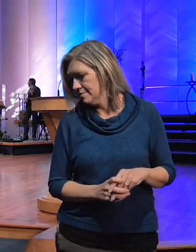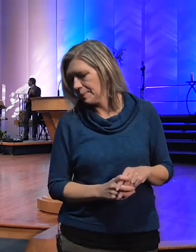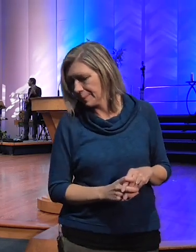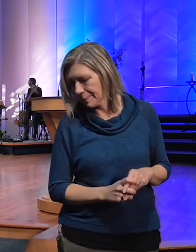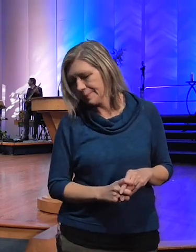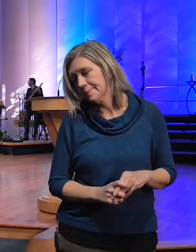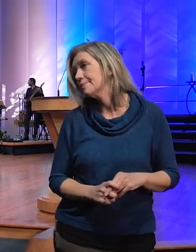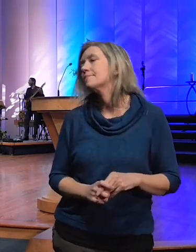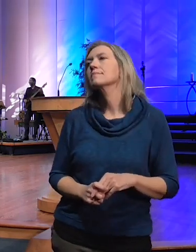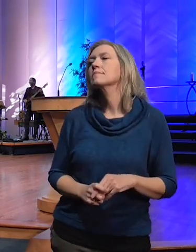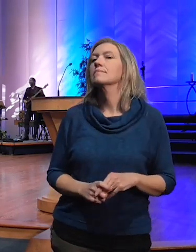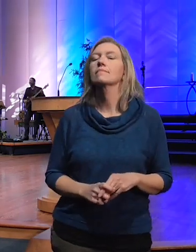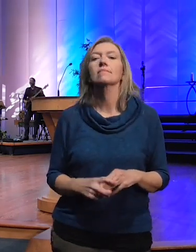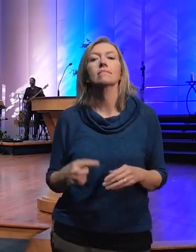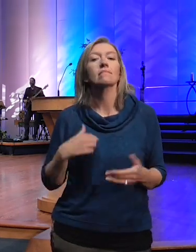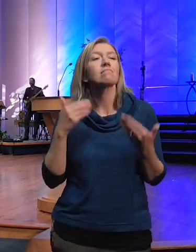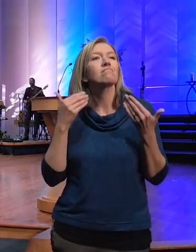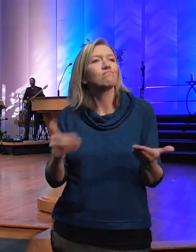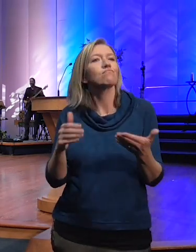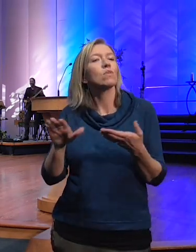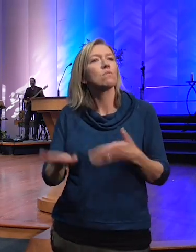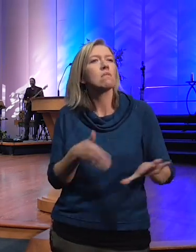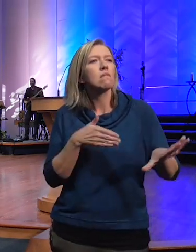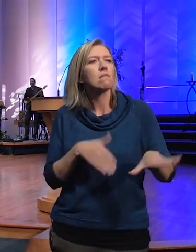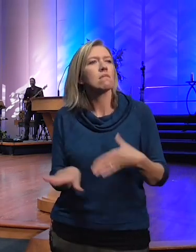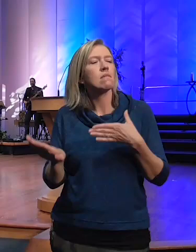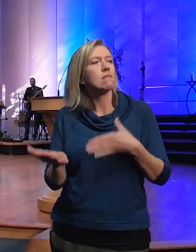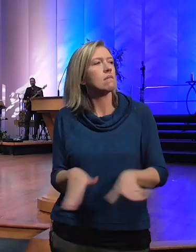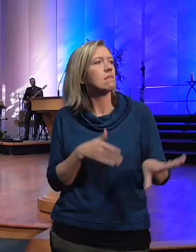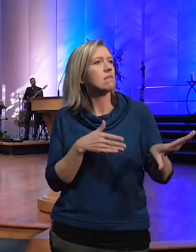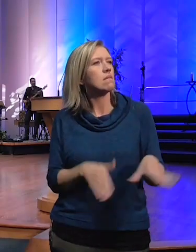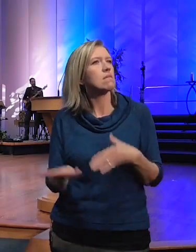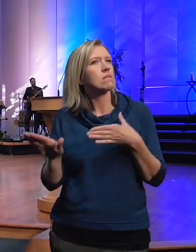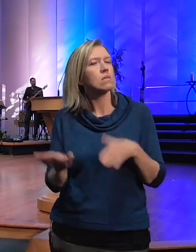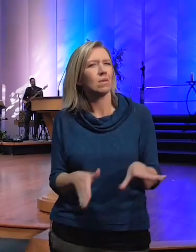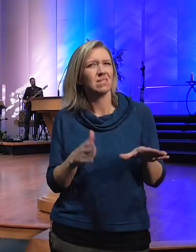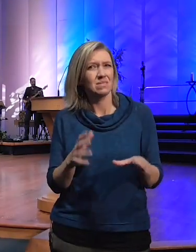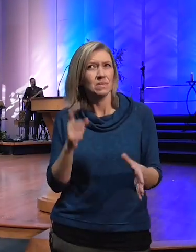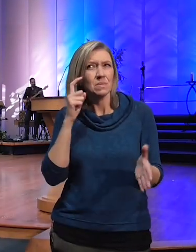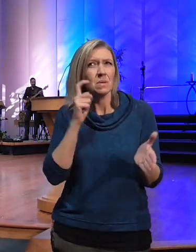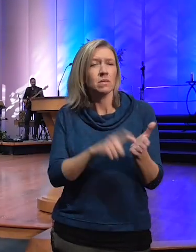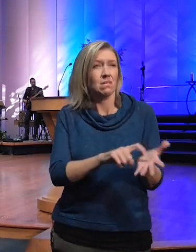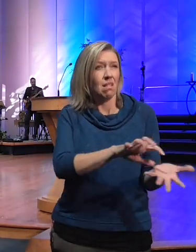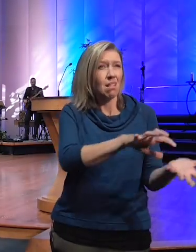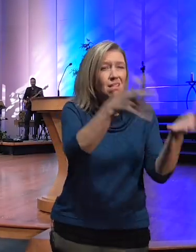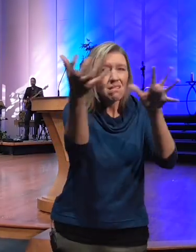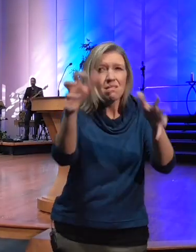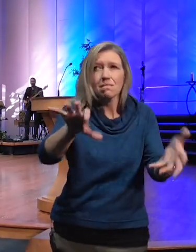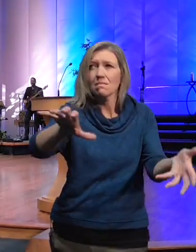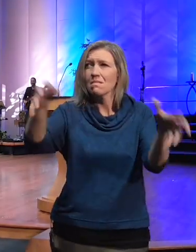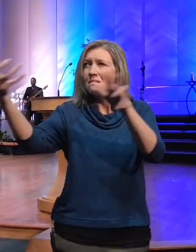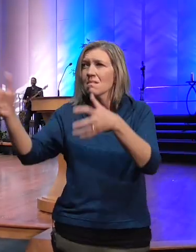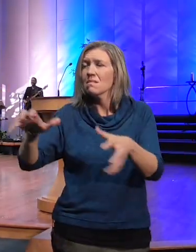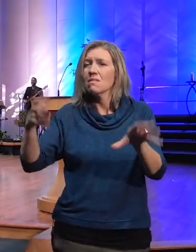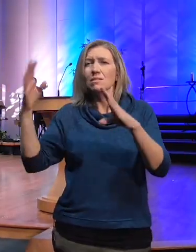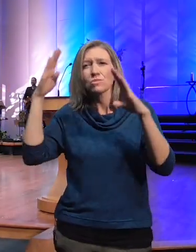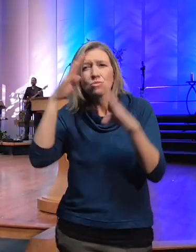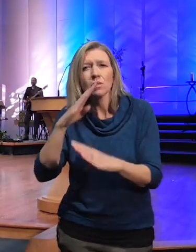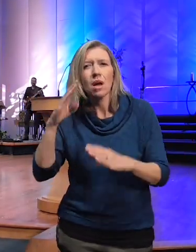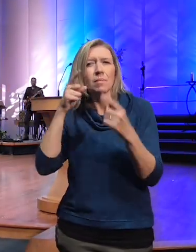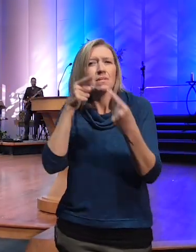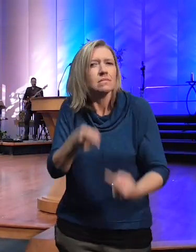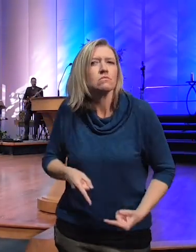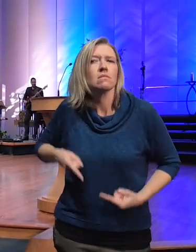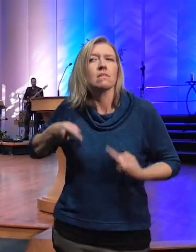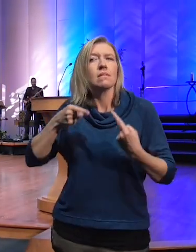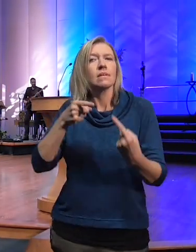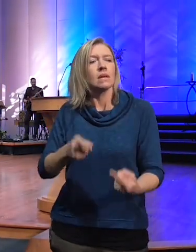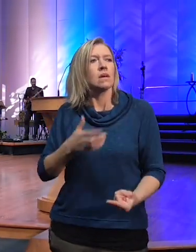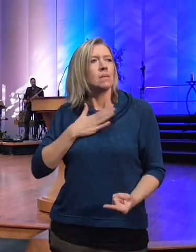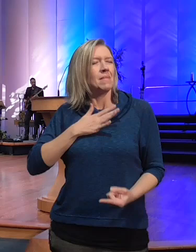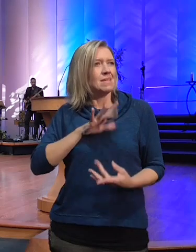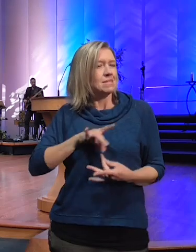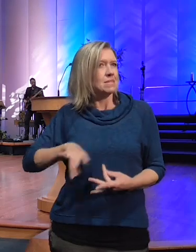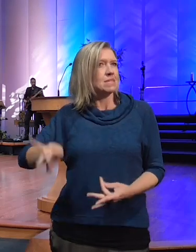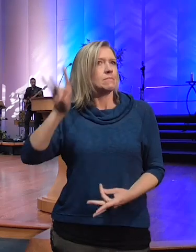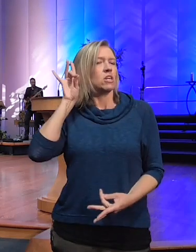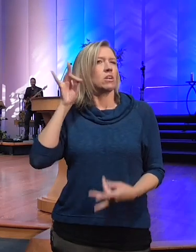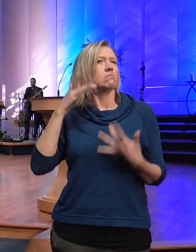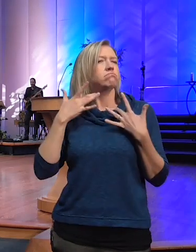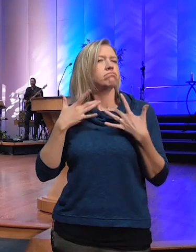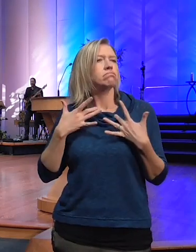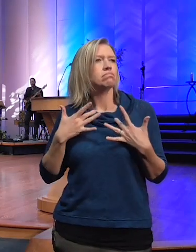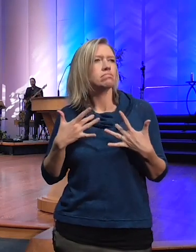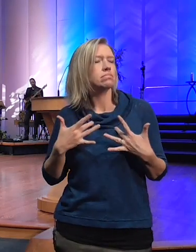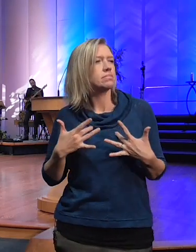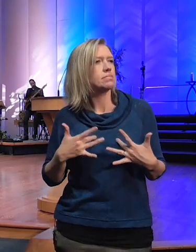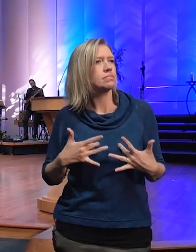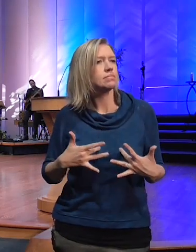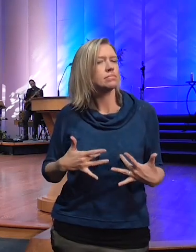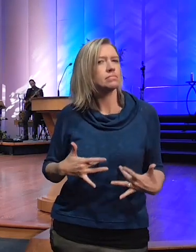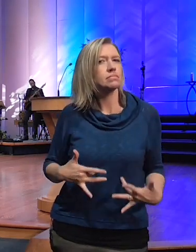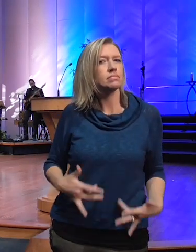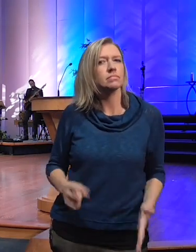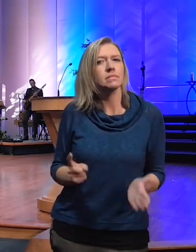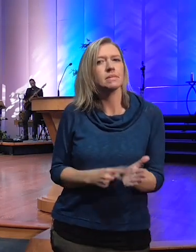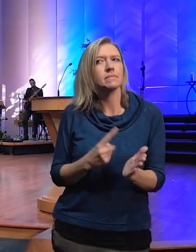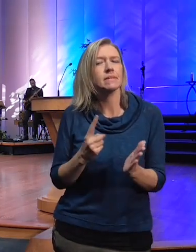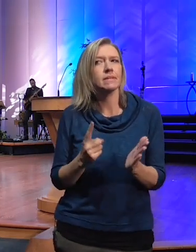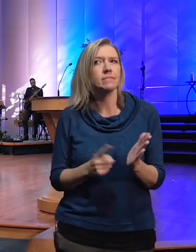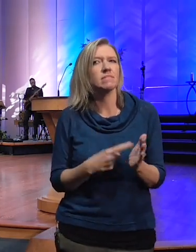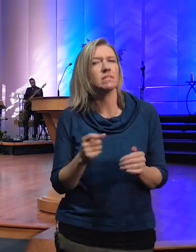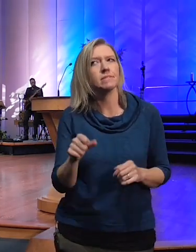as I walk home through trouble times my spirit gets so downhearted sometimes